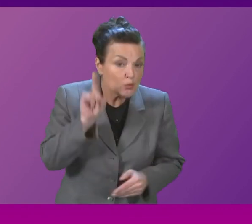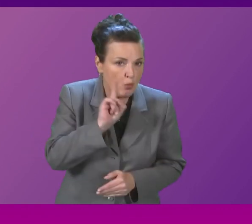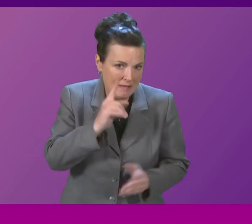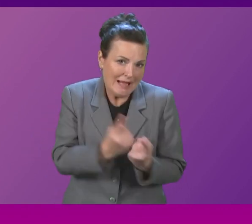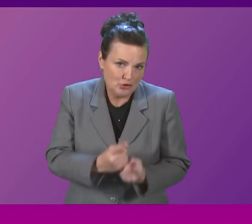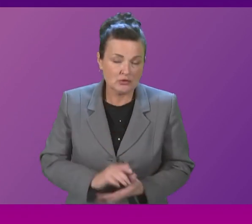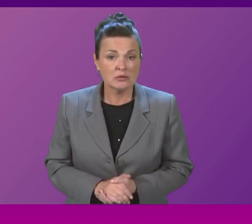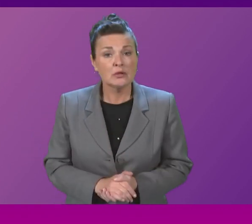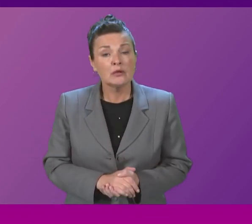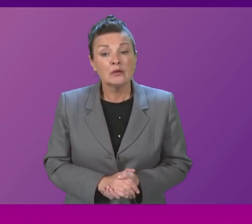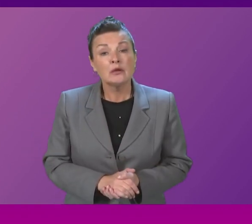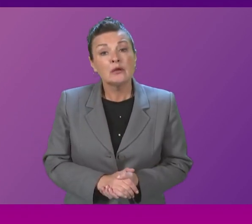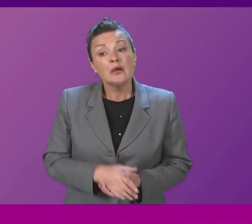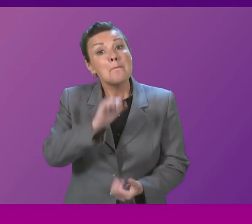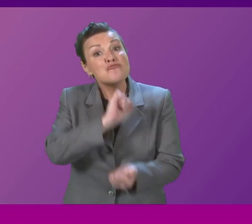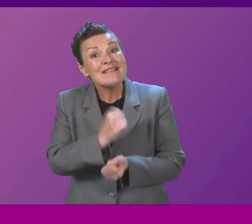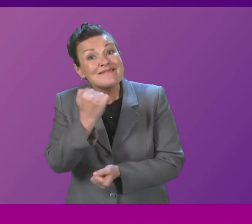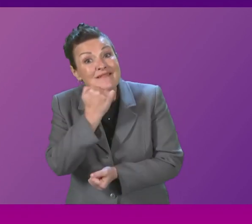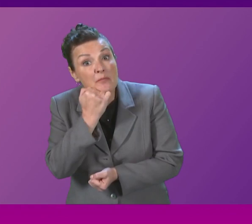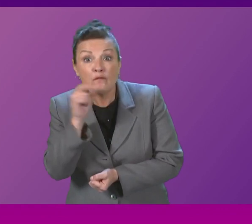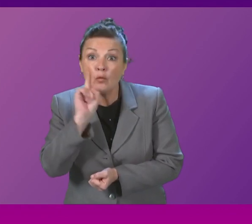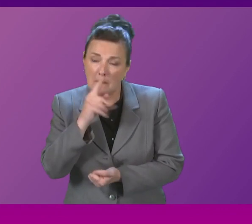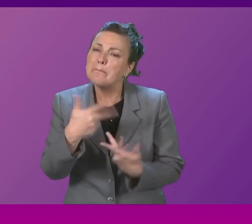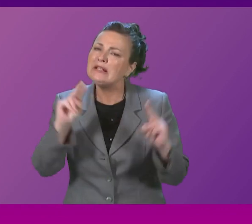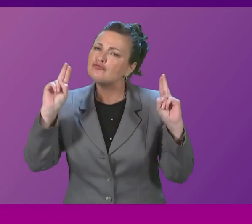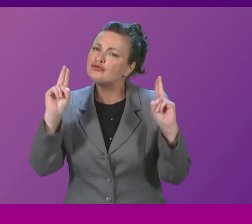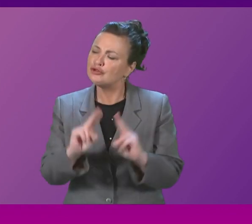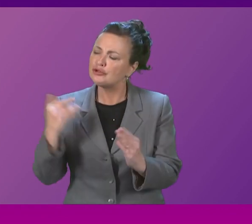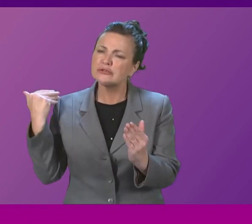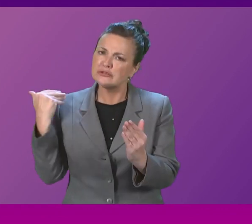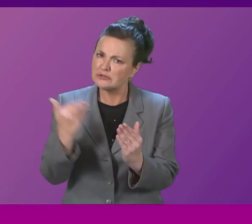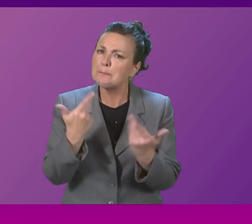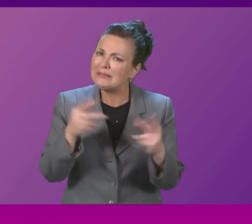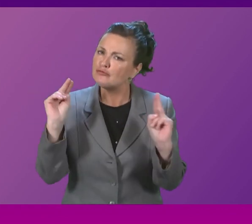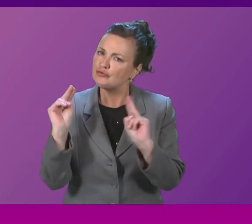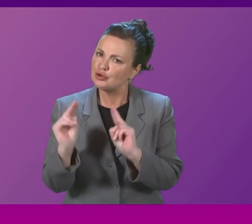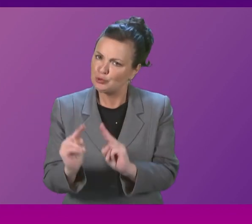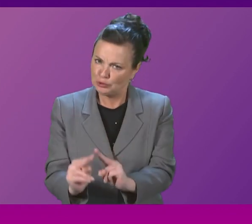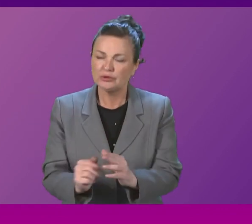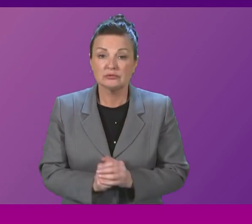The number of women in prison has reduced over recent years, and we want to see that